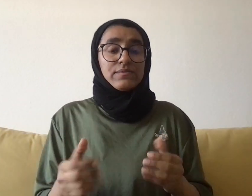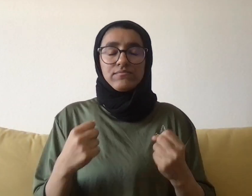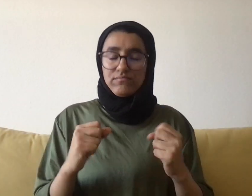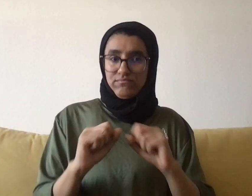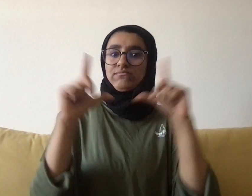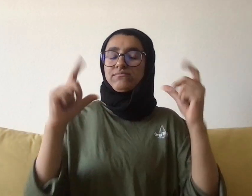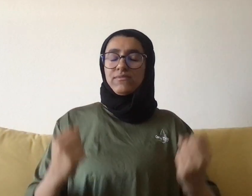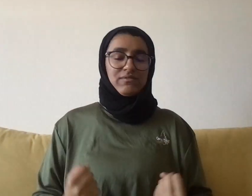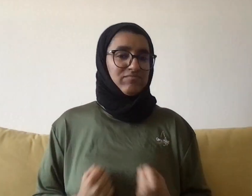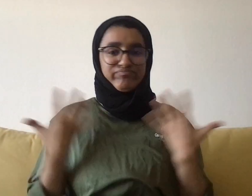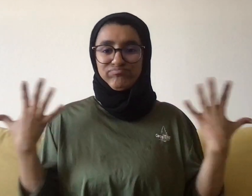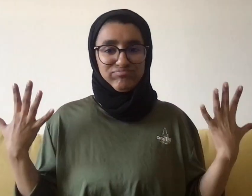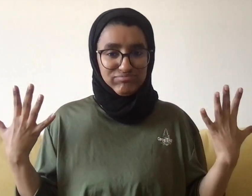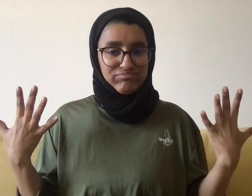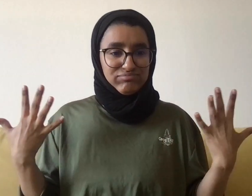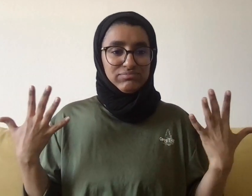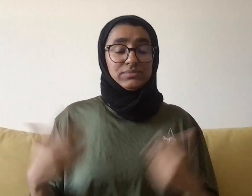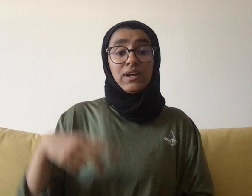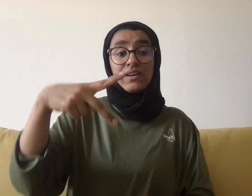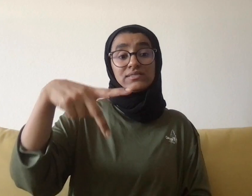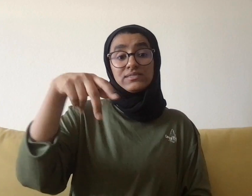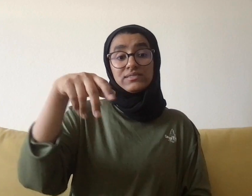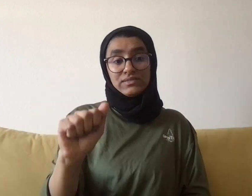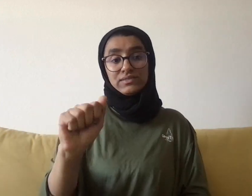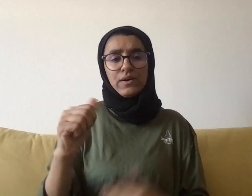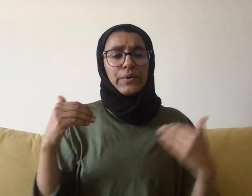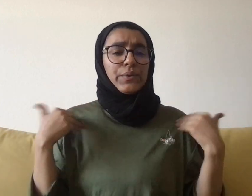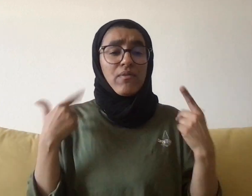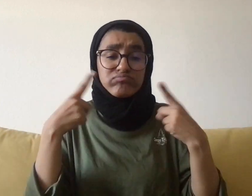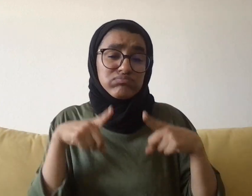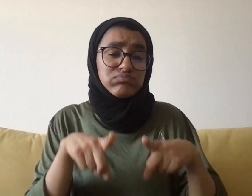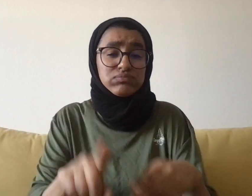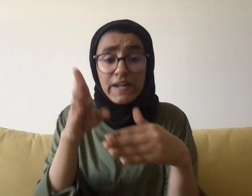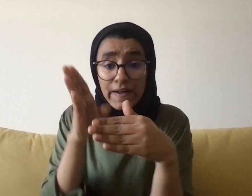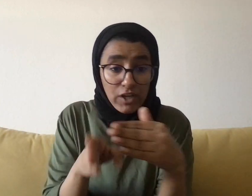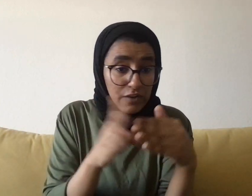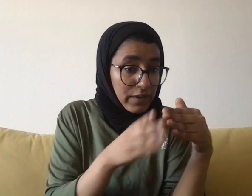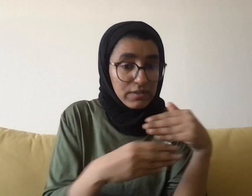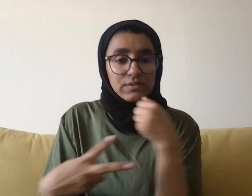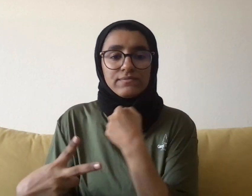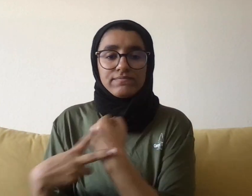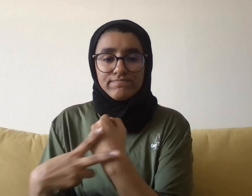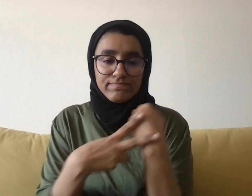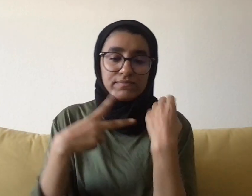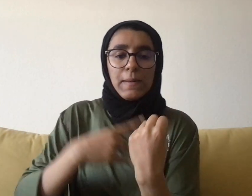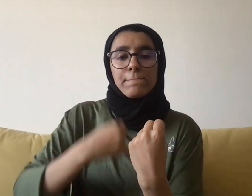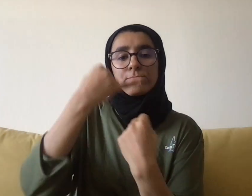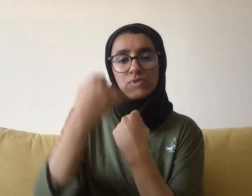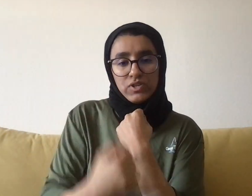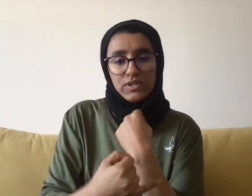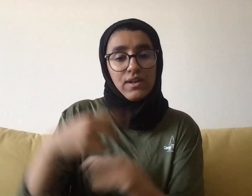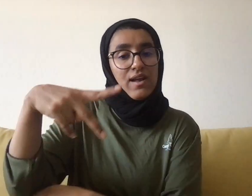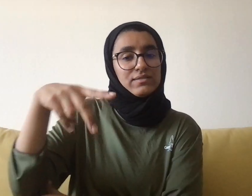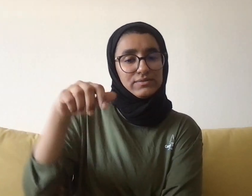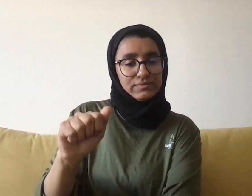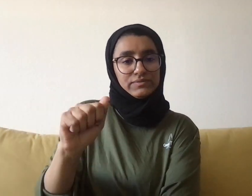to guide, supervise and inspire Pennsylvania youth while completing conservation projects in Pennsylvania to complete conservation projects in central Pennsylvania.